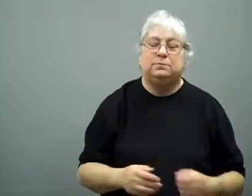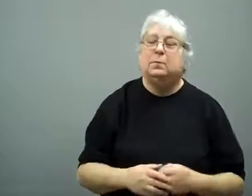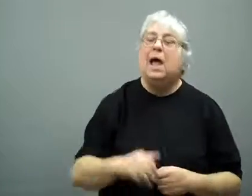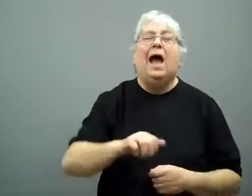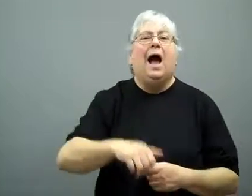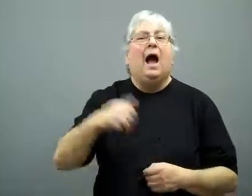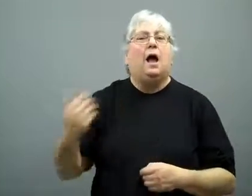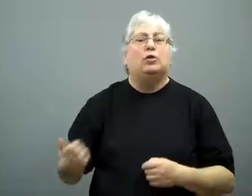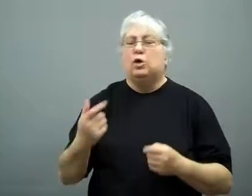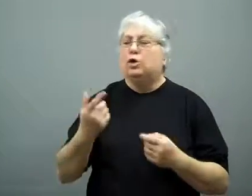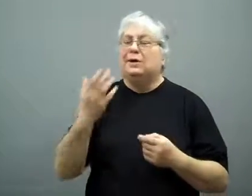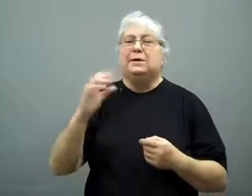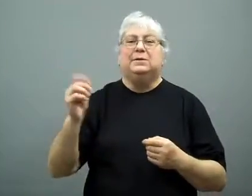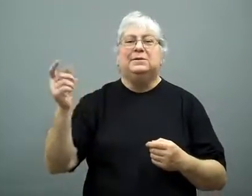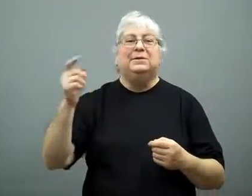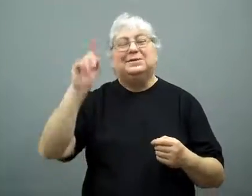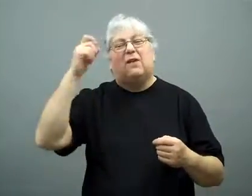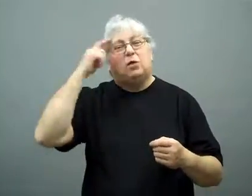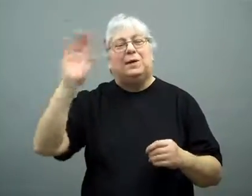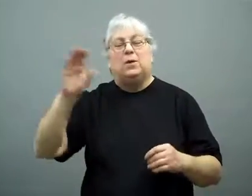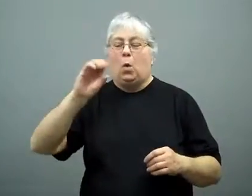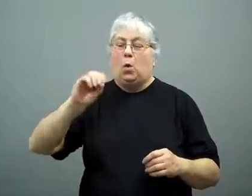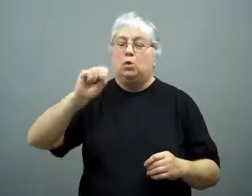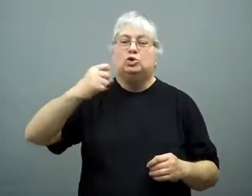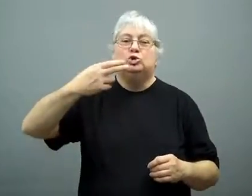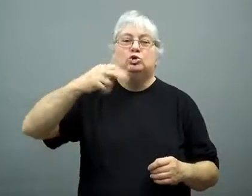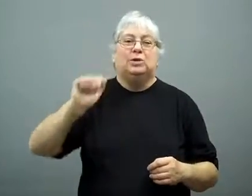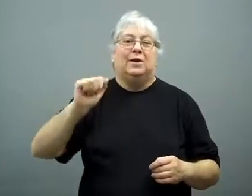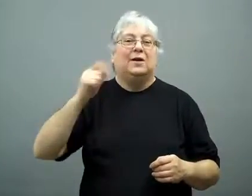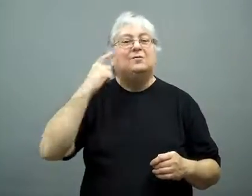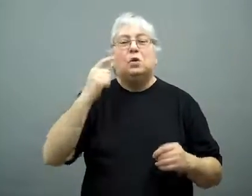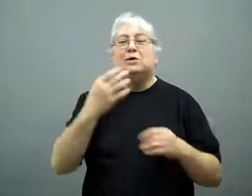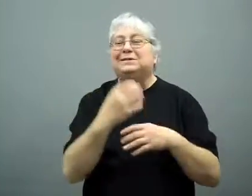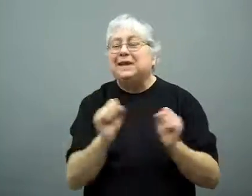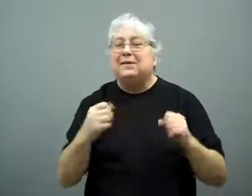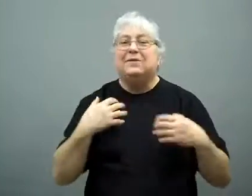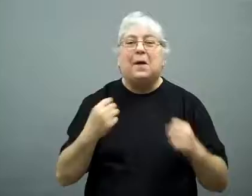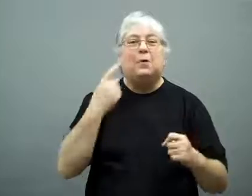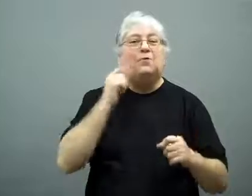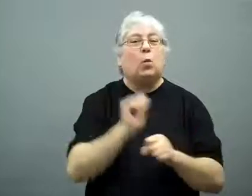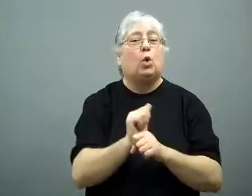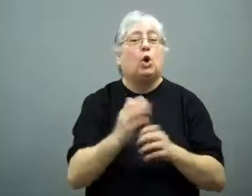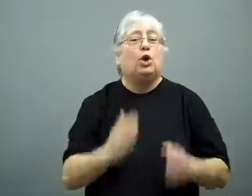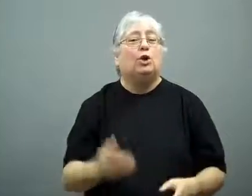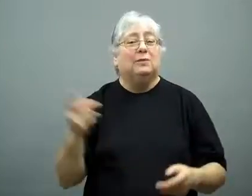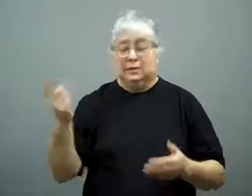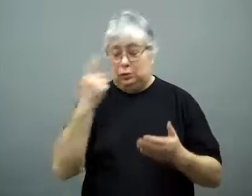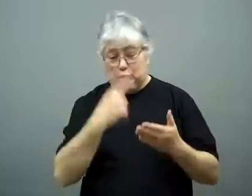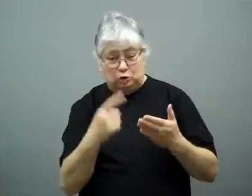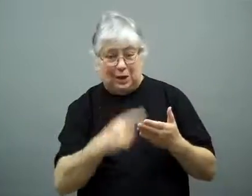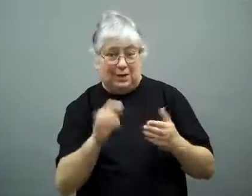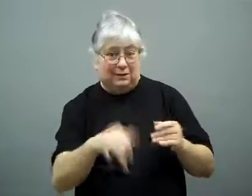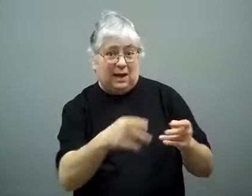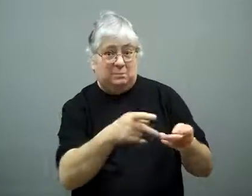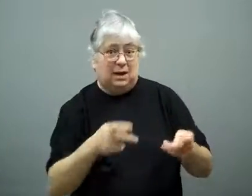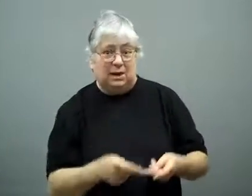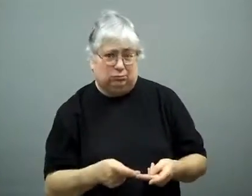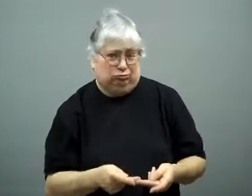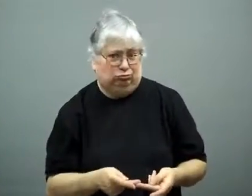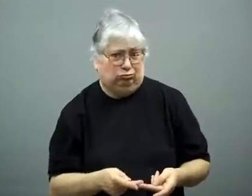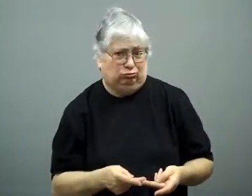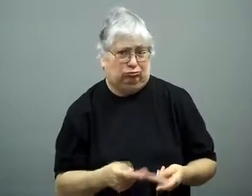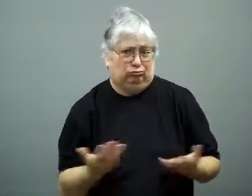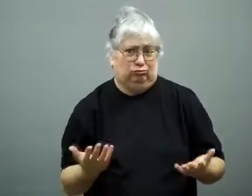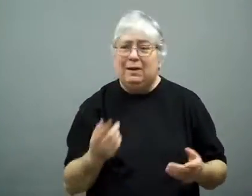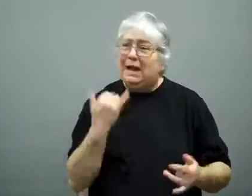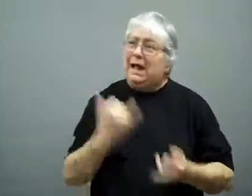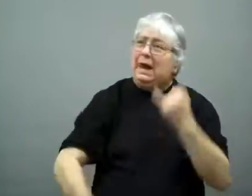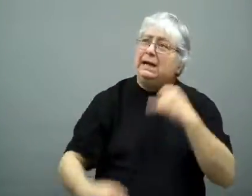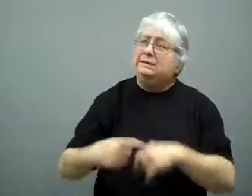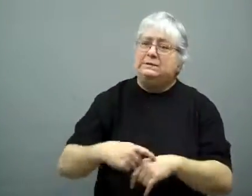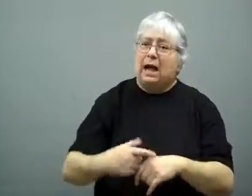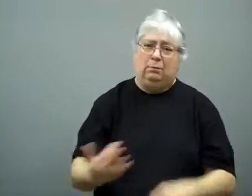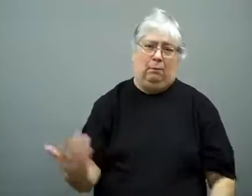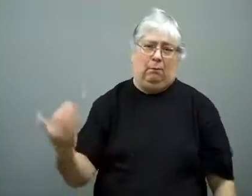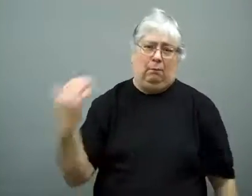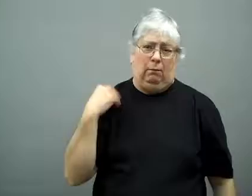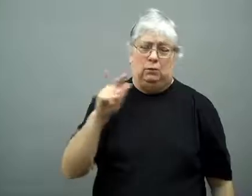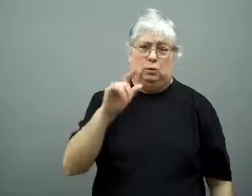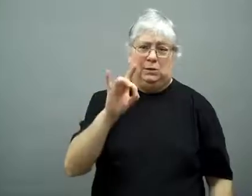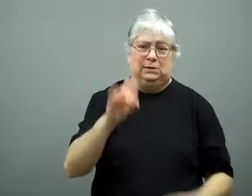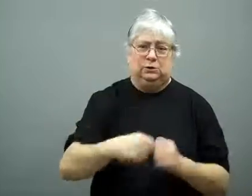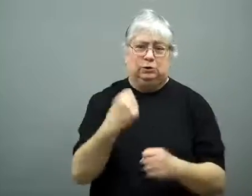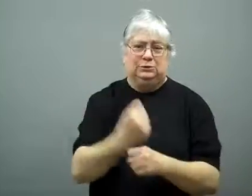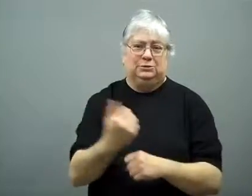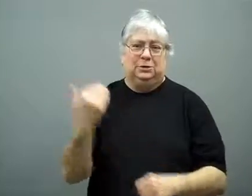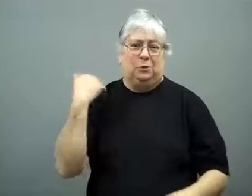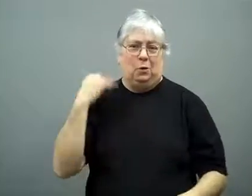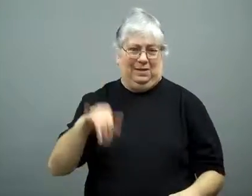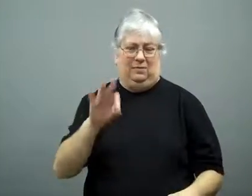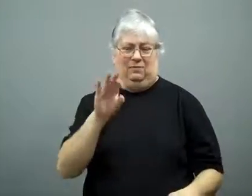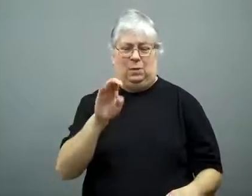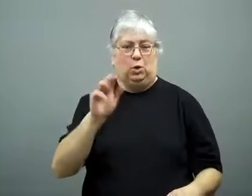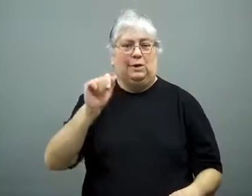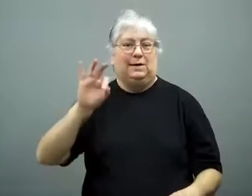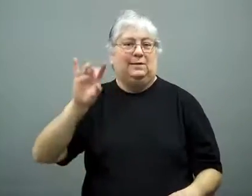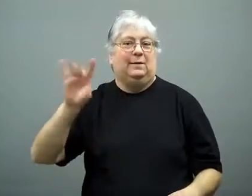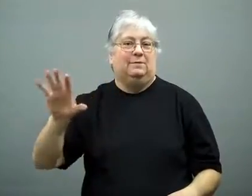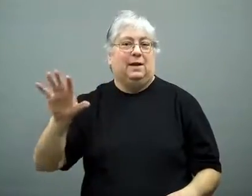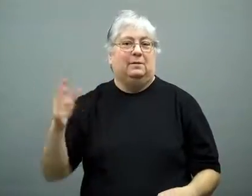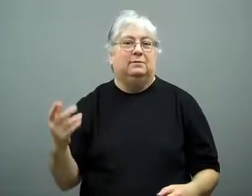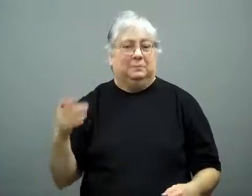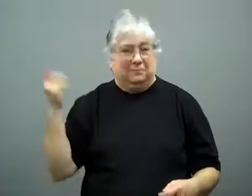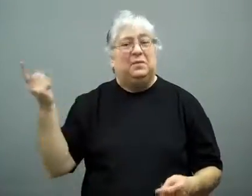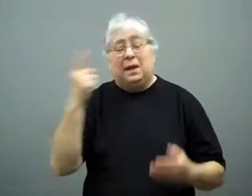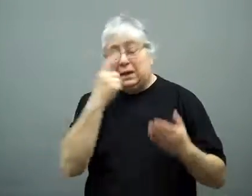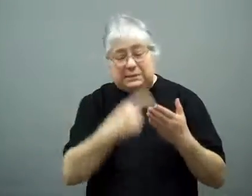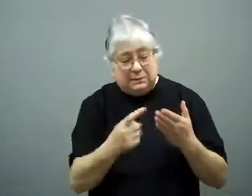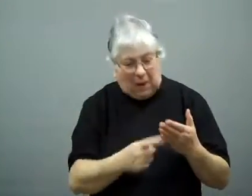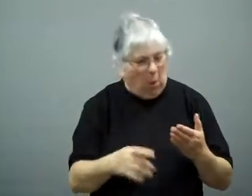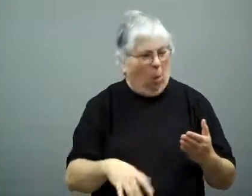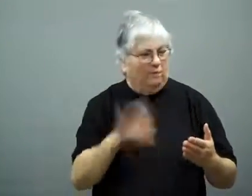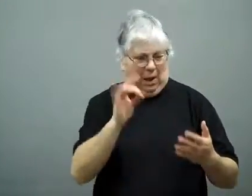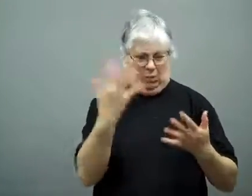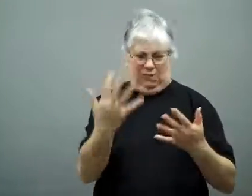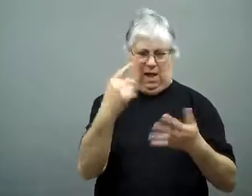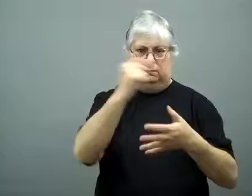The last time OSHA inspected the plant was 28 years ago in February, 1985.